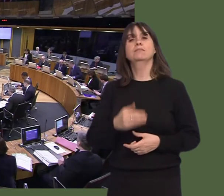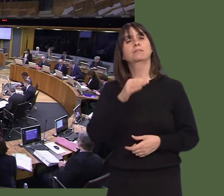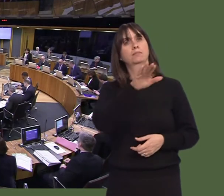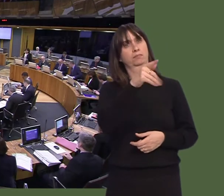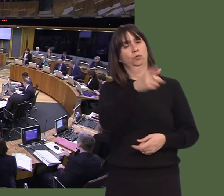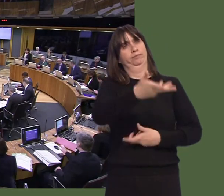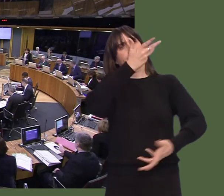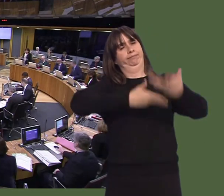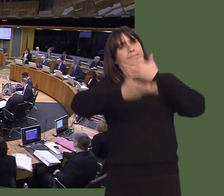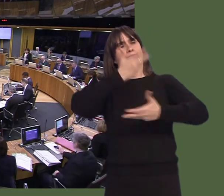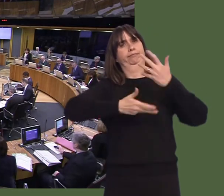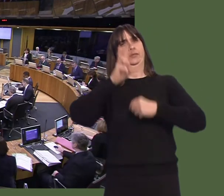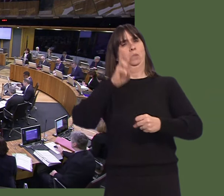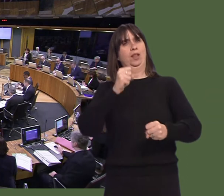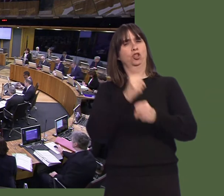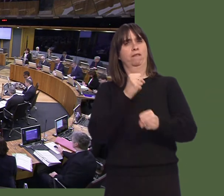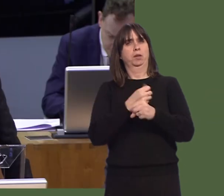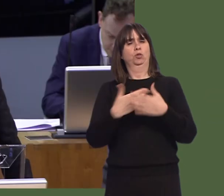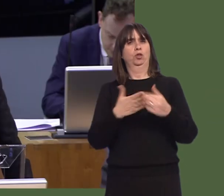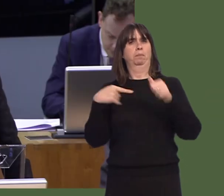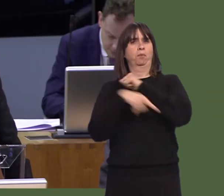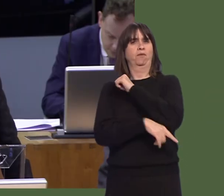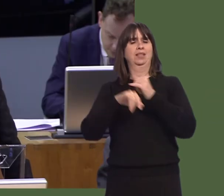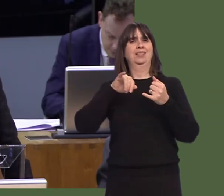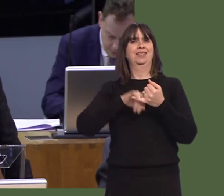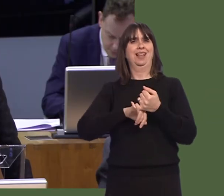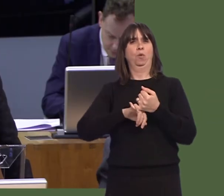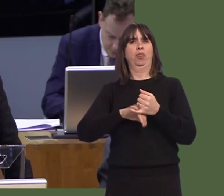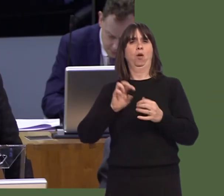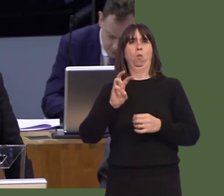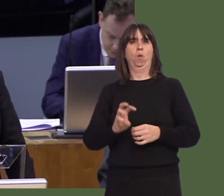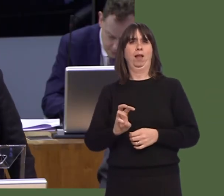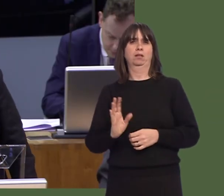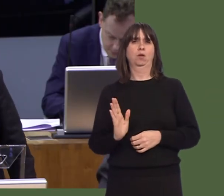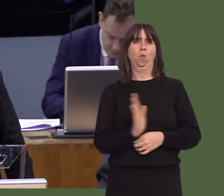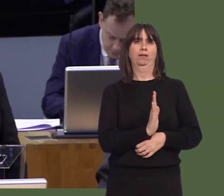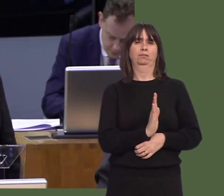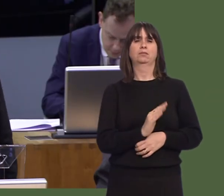Adam Price AM: It's over a year since you published the White Paper making the case